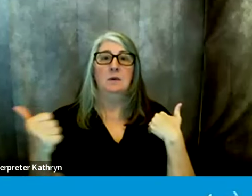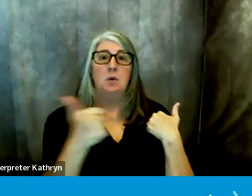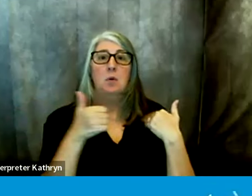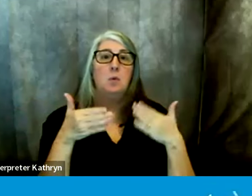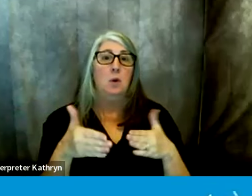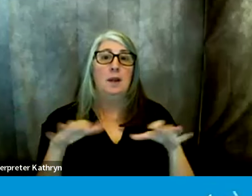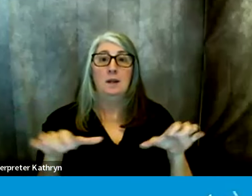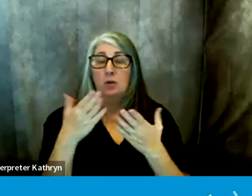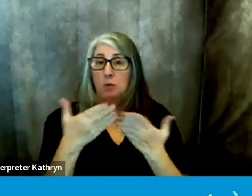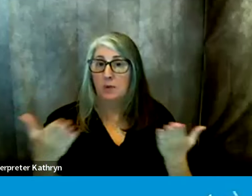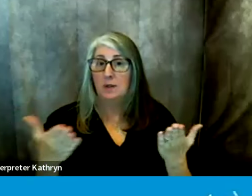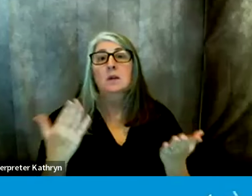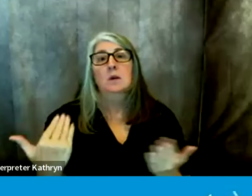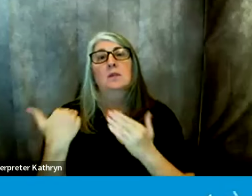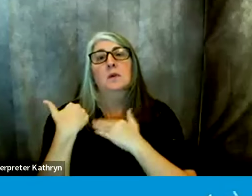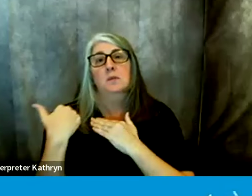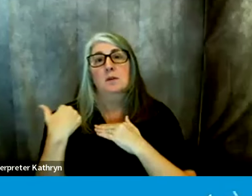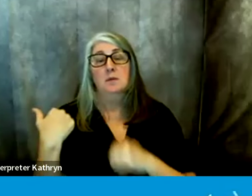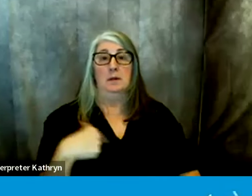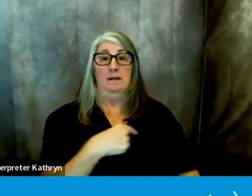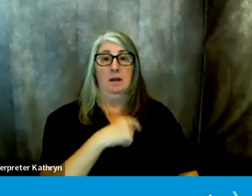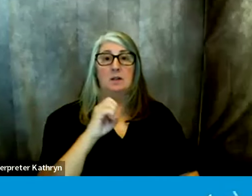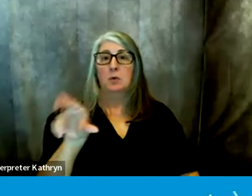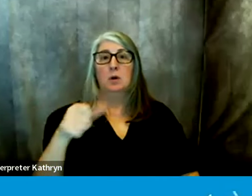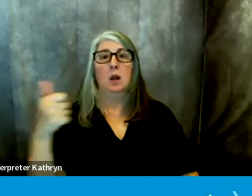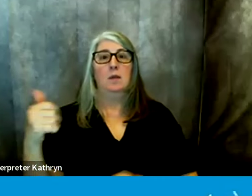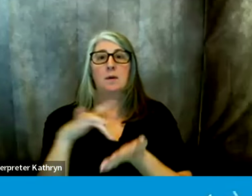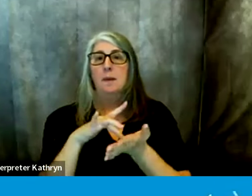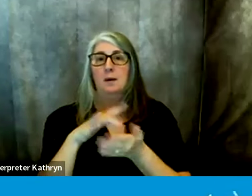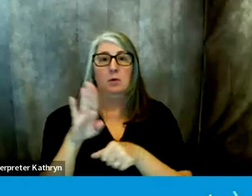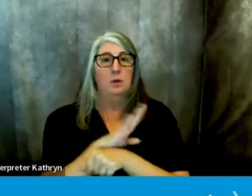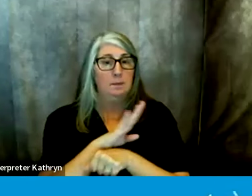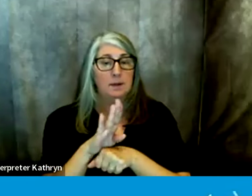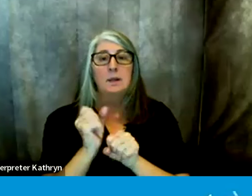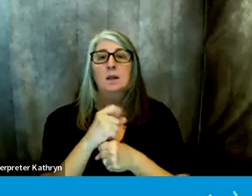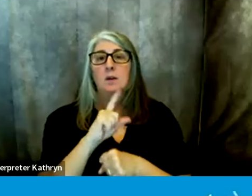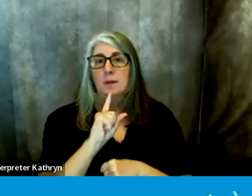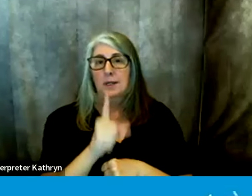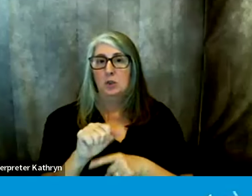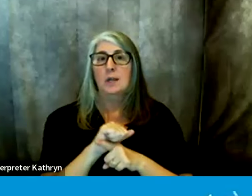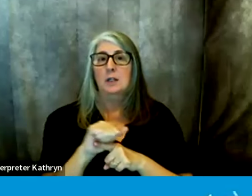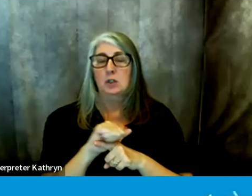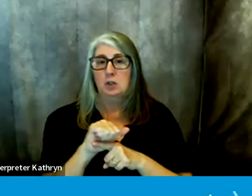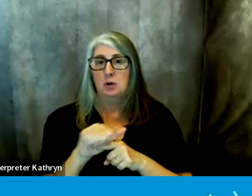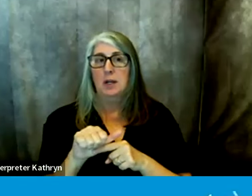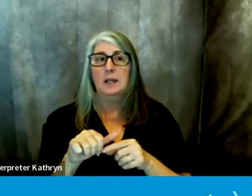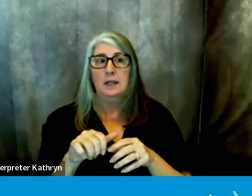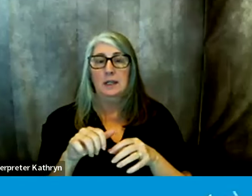It's the responsibility of us or any medical company to make sure that training takes as much of that into account as possible.